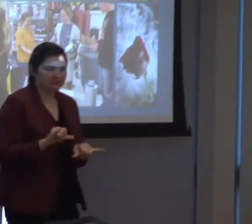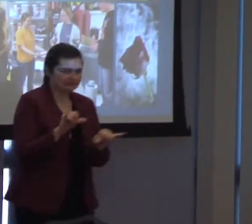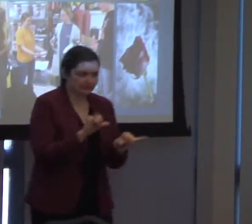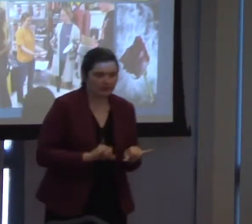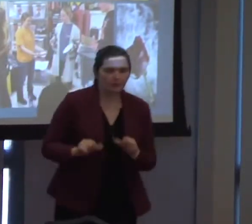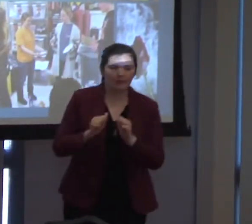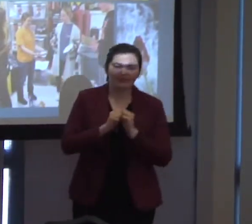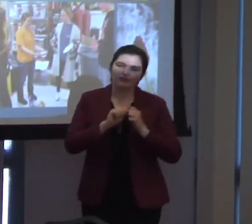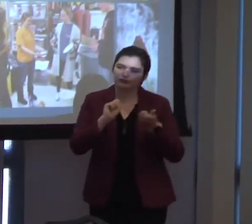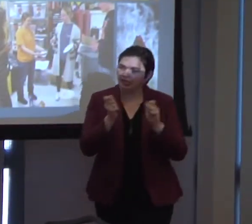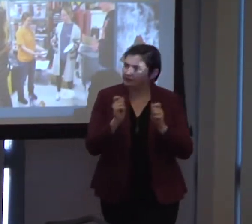kind of, the changes.